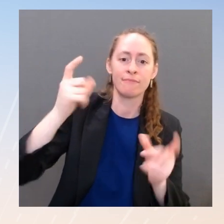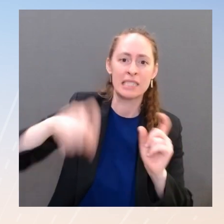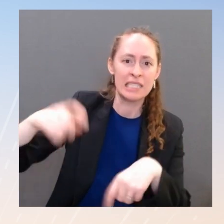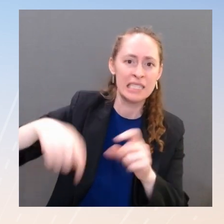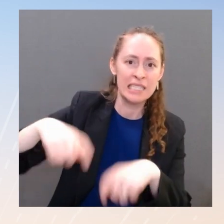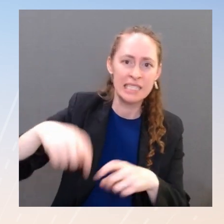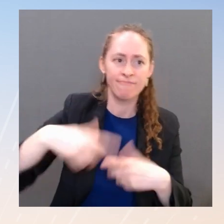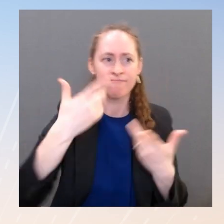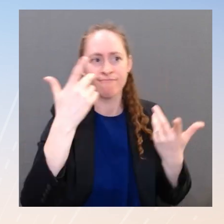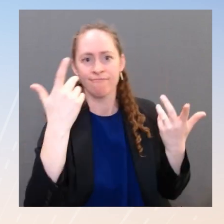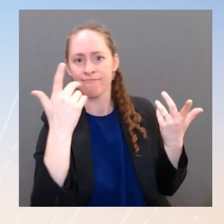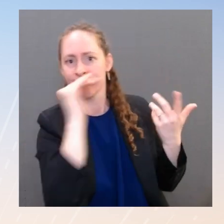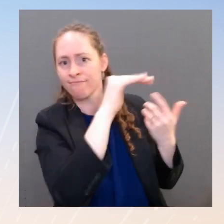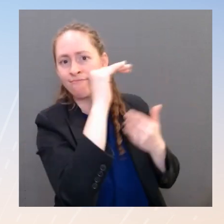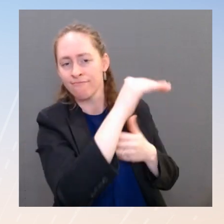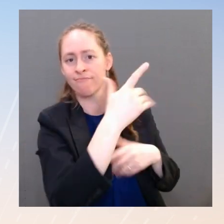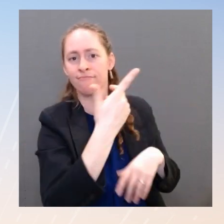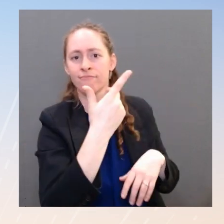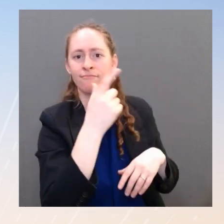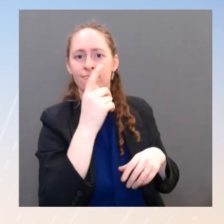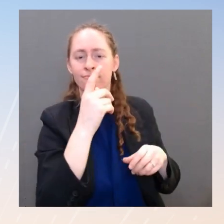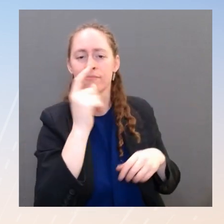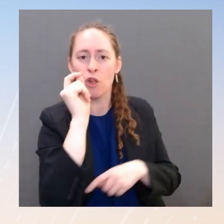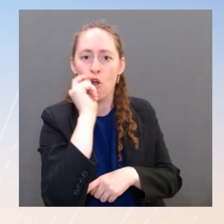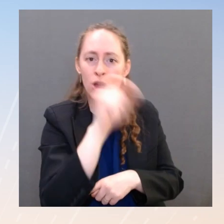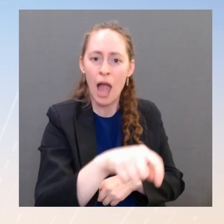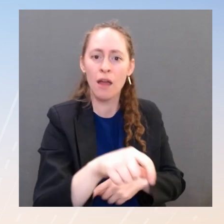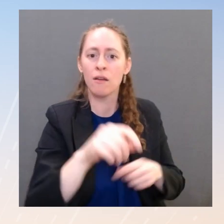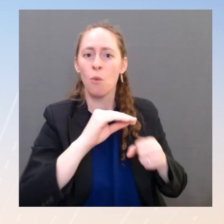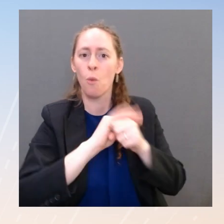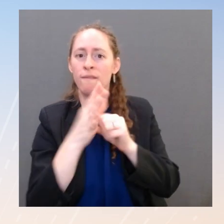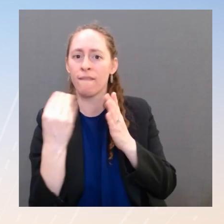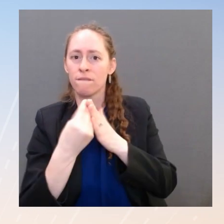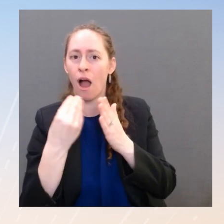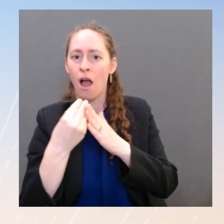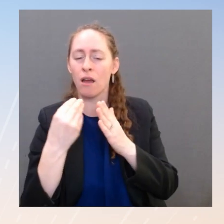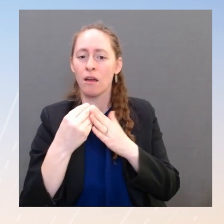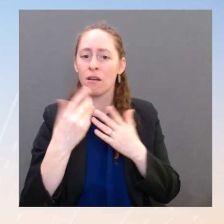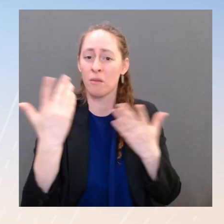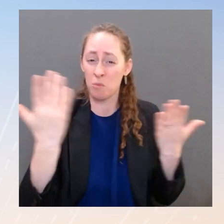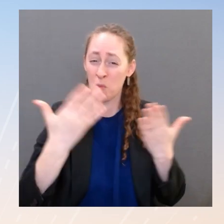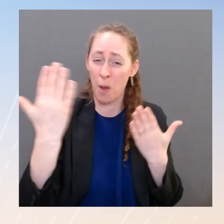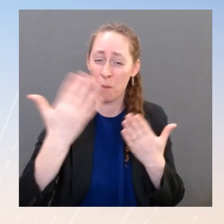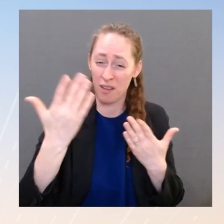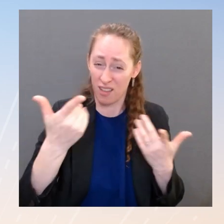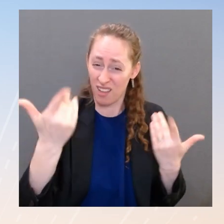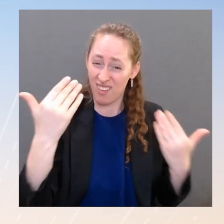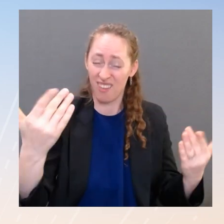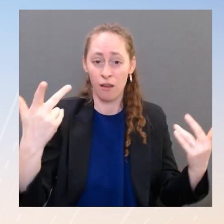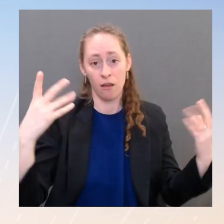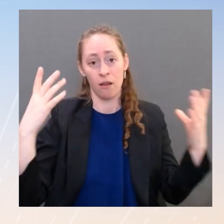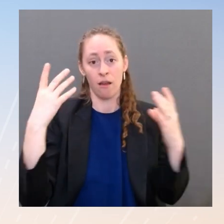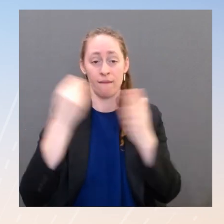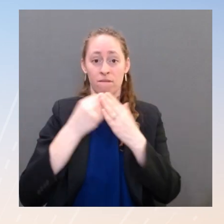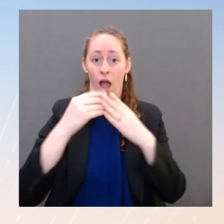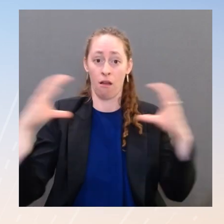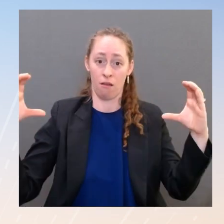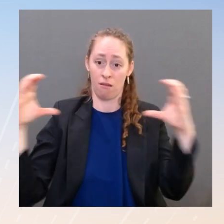only if they're fused together, or could they be passed separately? I know you're deferring to Schumer and his plans,